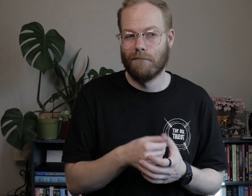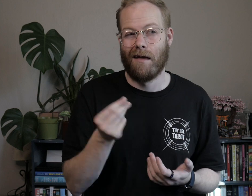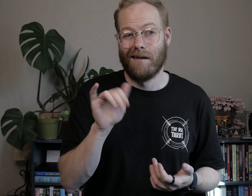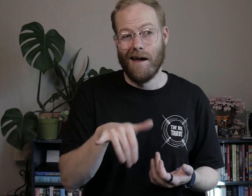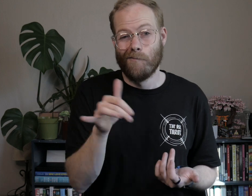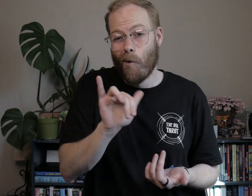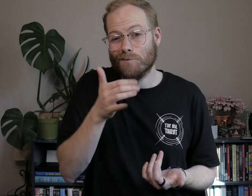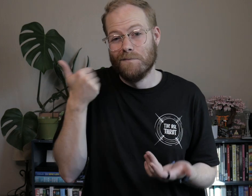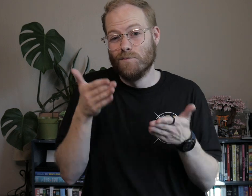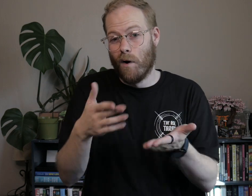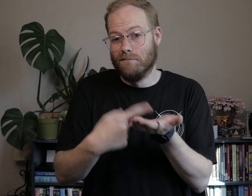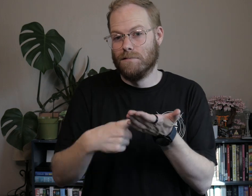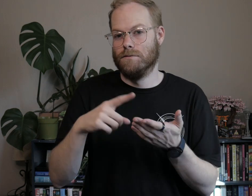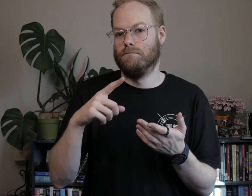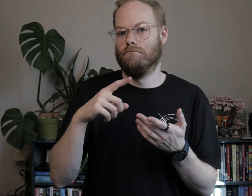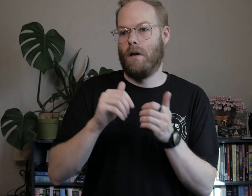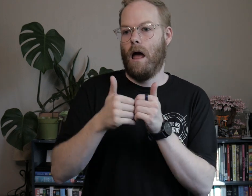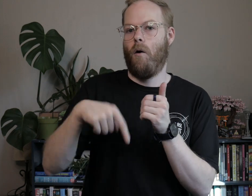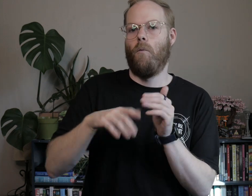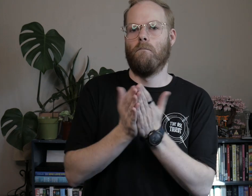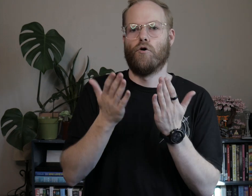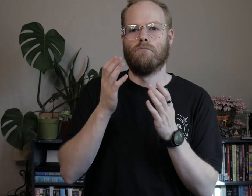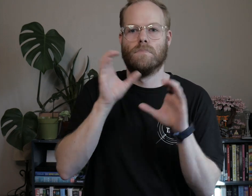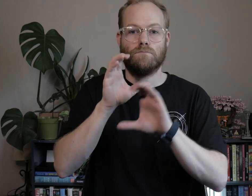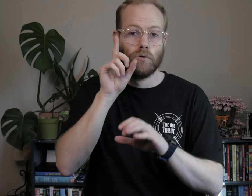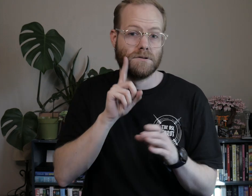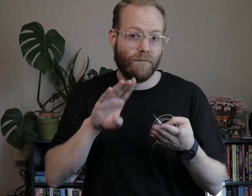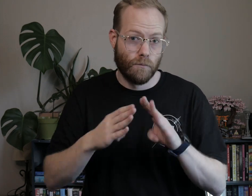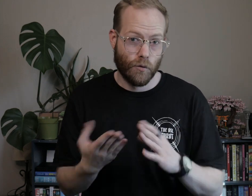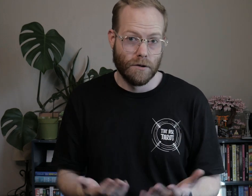and that’s also the best way to discuss how the book explores the deaf community.